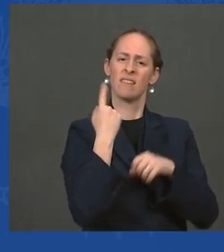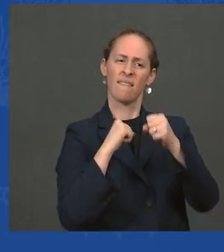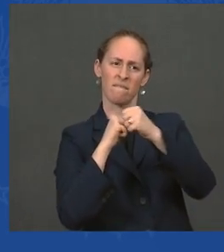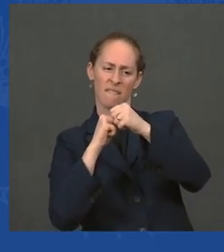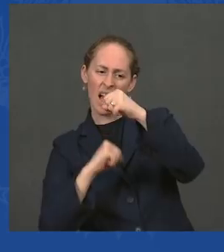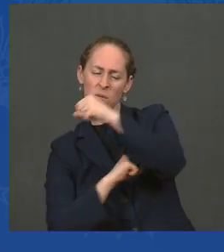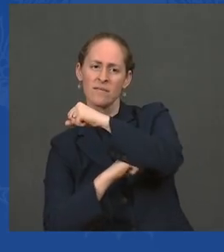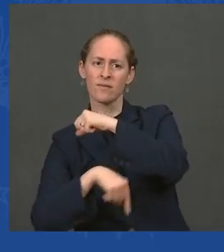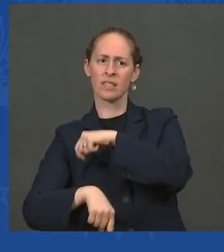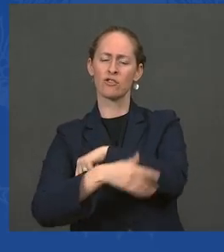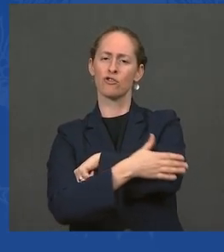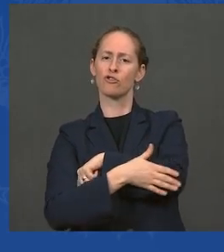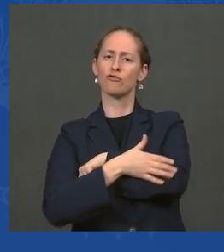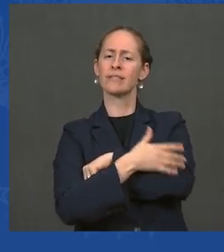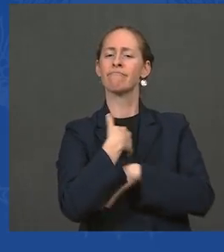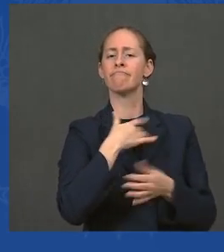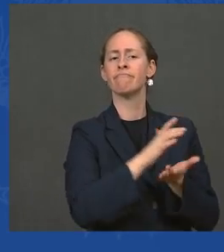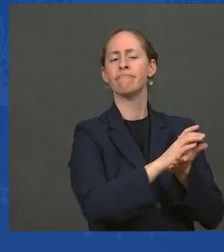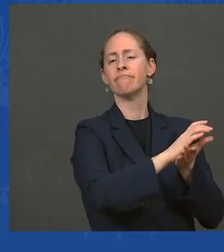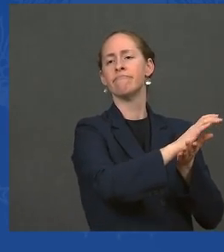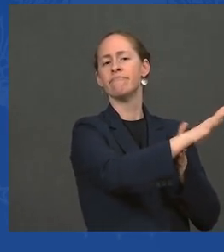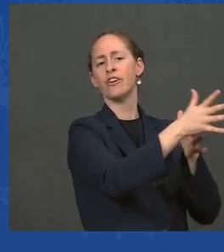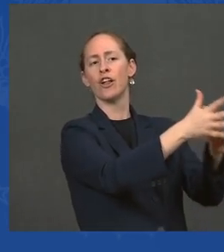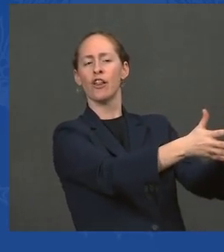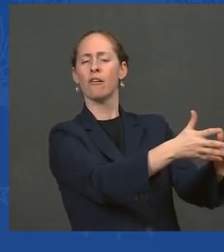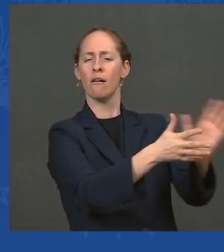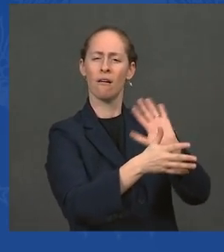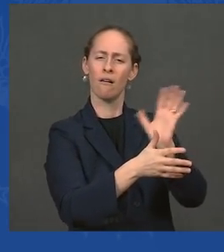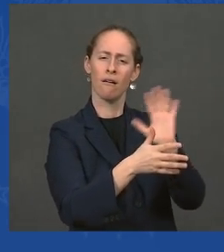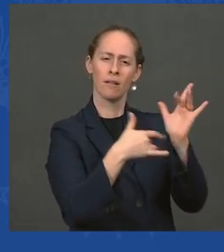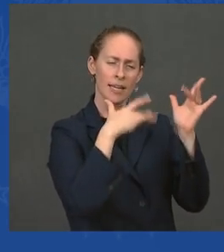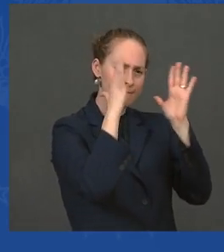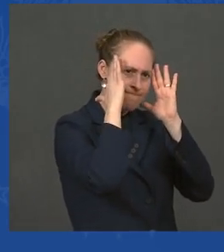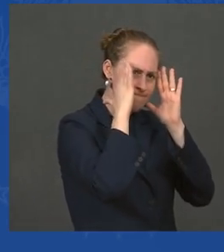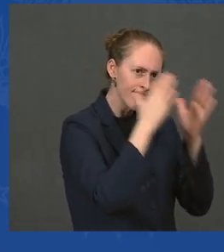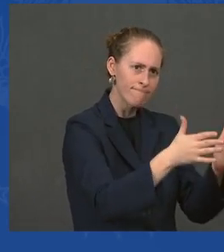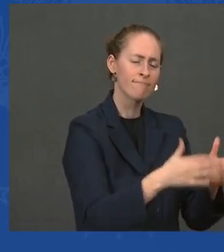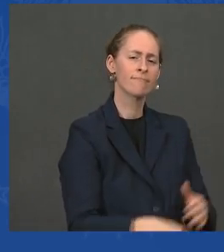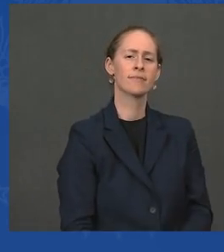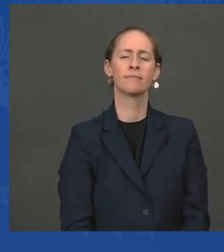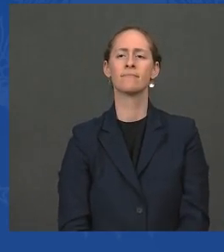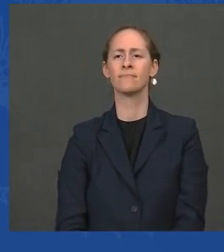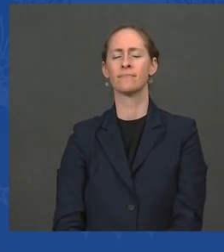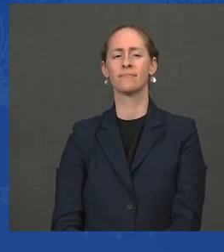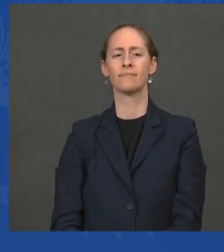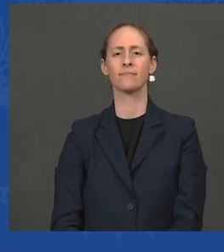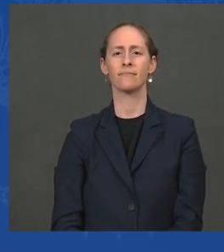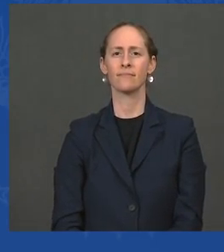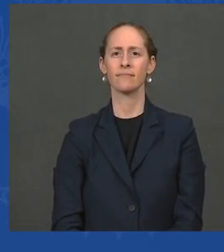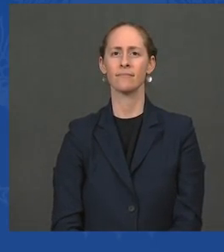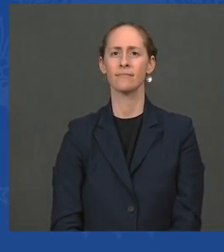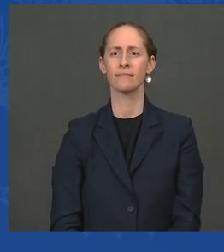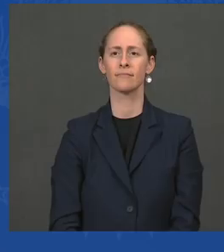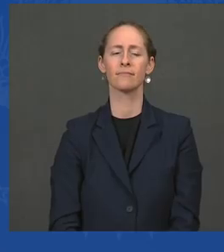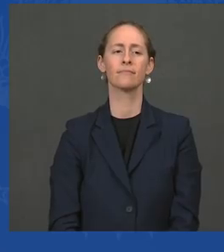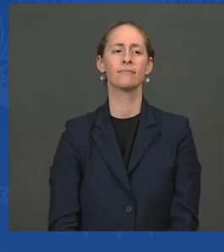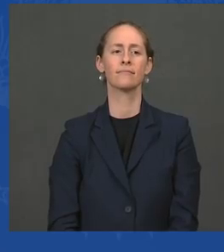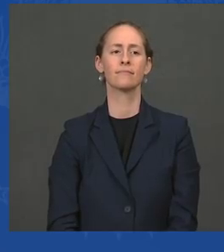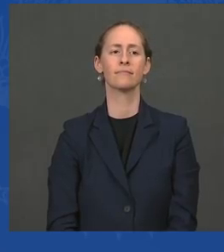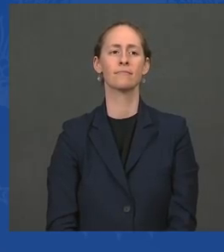It's time to deal them back in. I ran for President -- I ran for President saying it was time